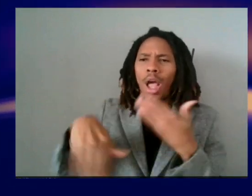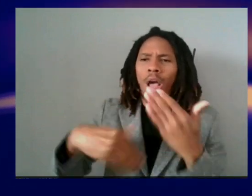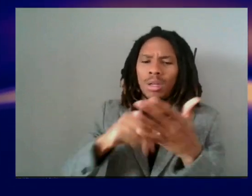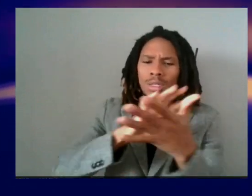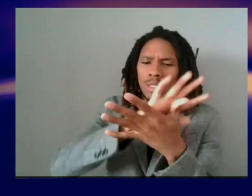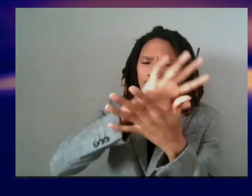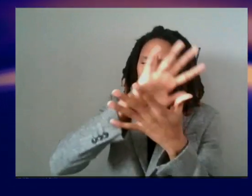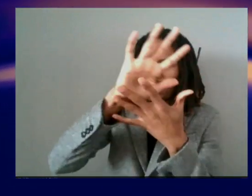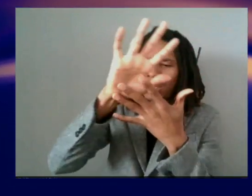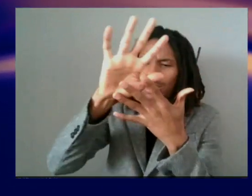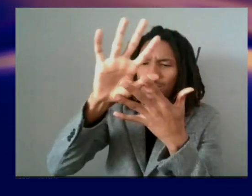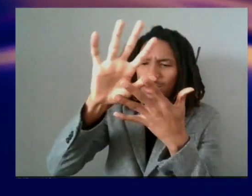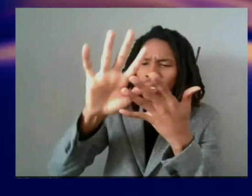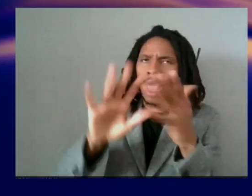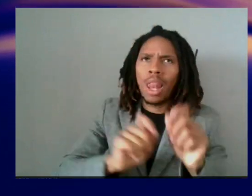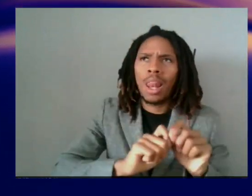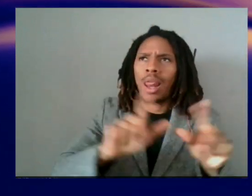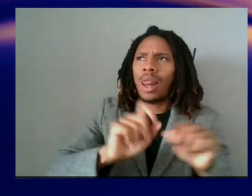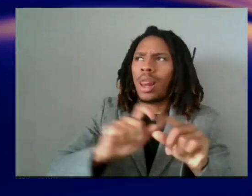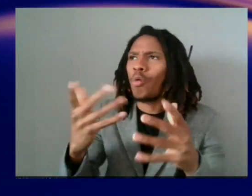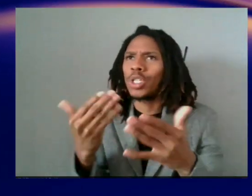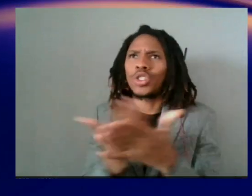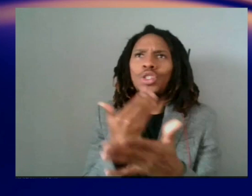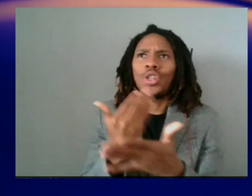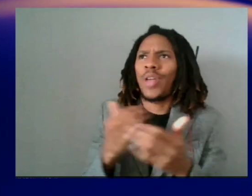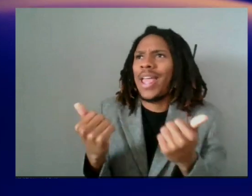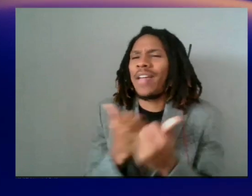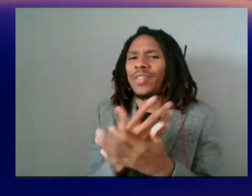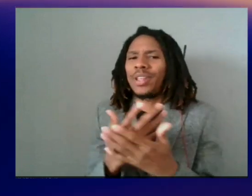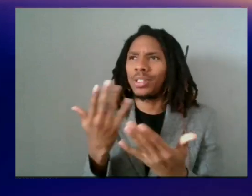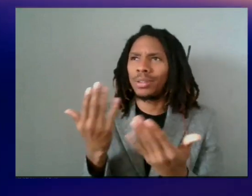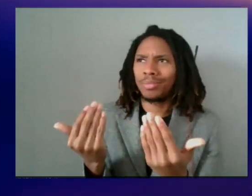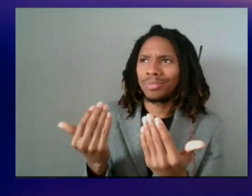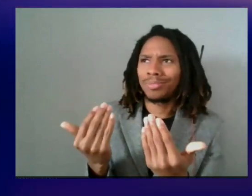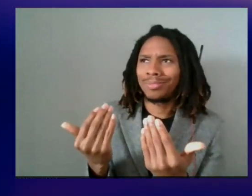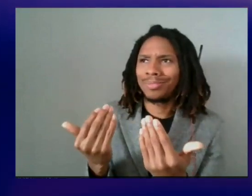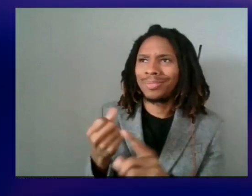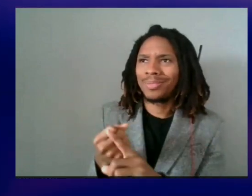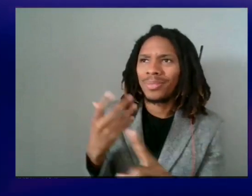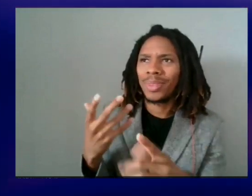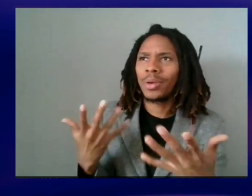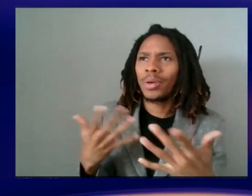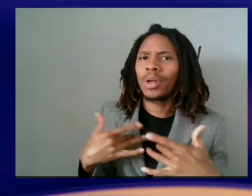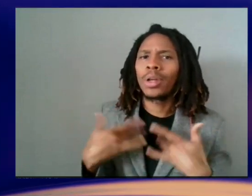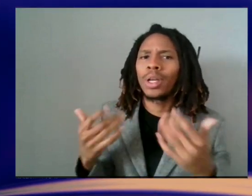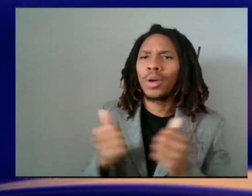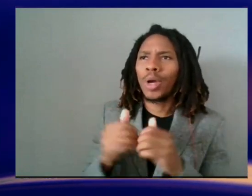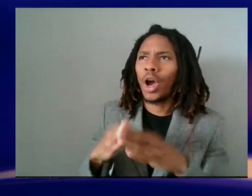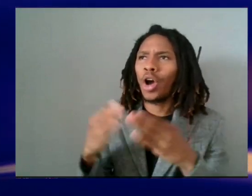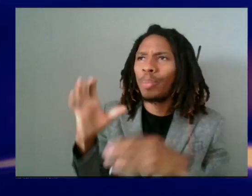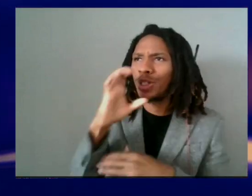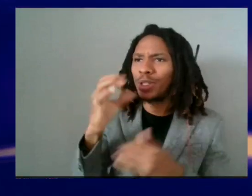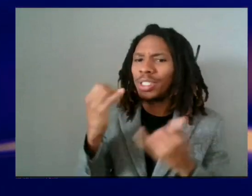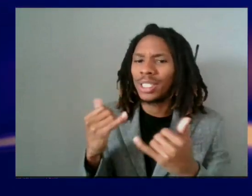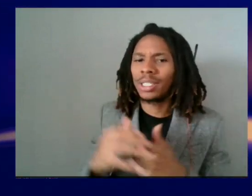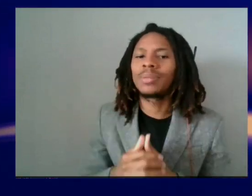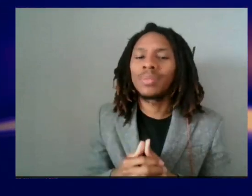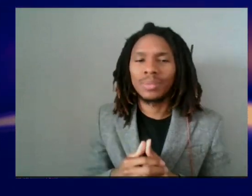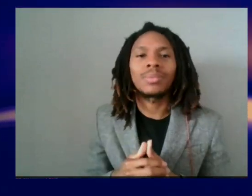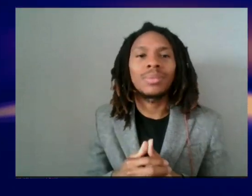and what's new and all the greatness. So tell us a little bit about what's going on with OpenSearch today. OpenSearch is an exciting project.